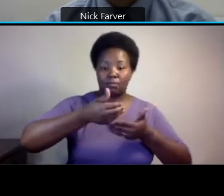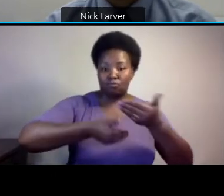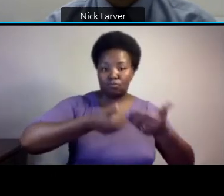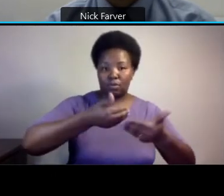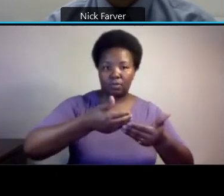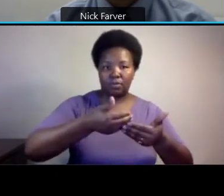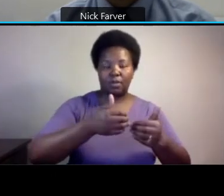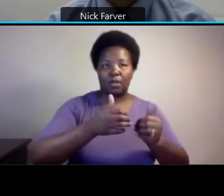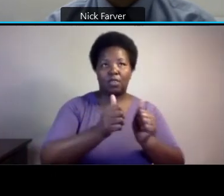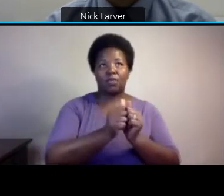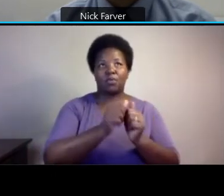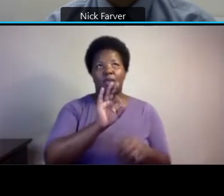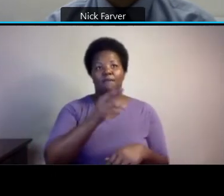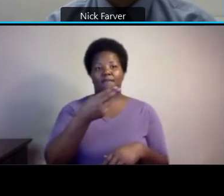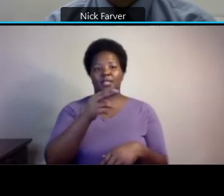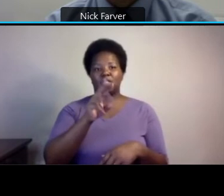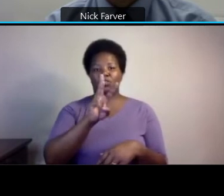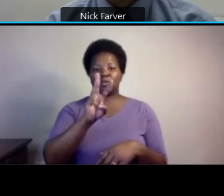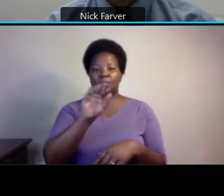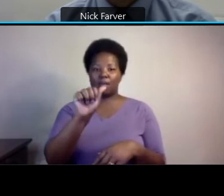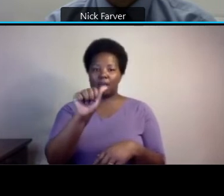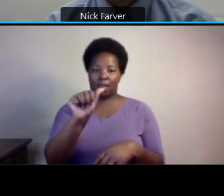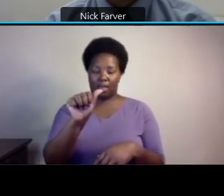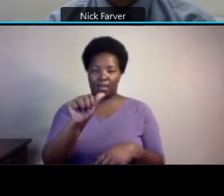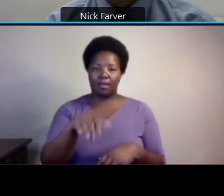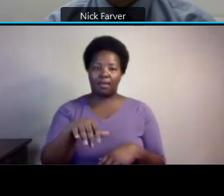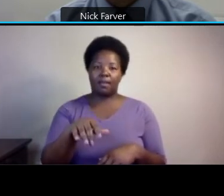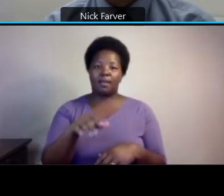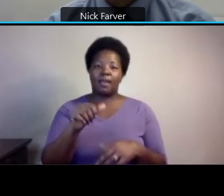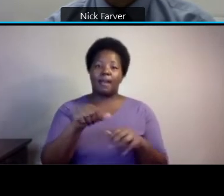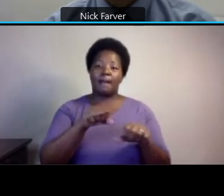and we are you know the like the bike lanes and and that are not the bike lanes